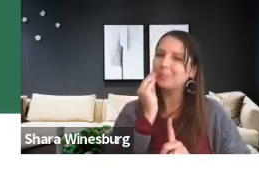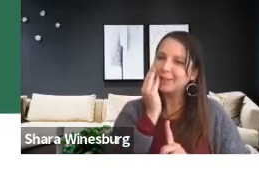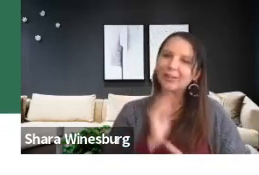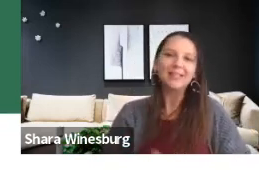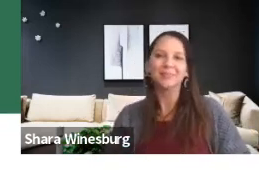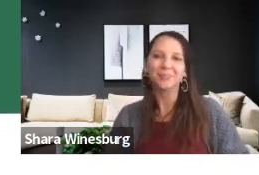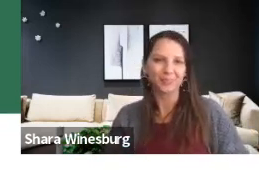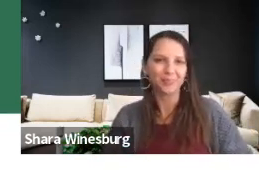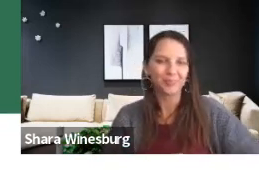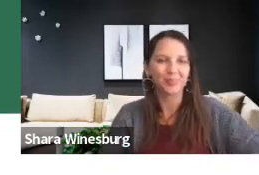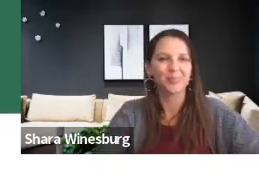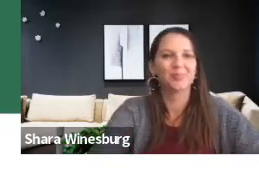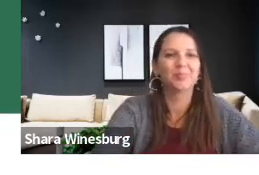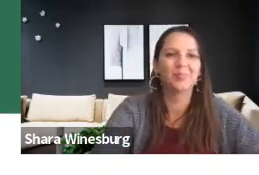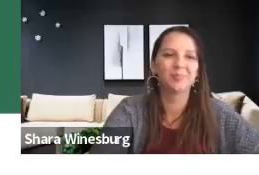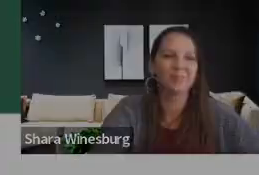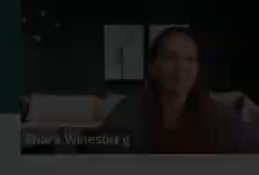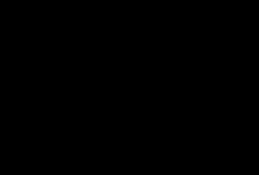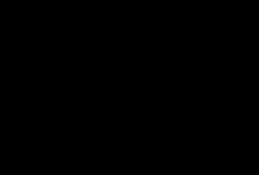those biweekly surveys that we send out.